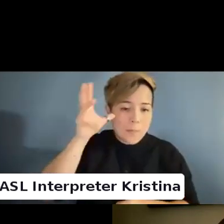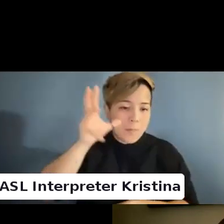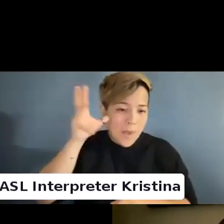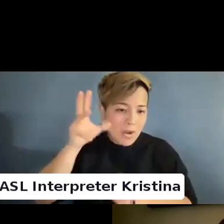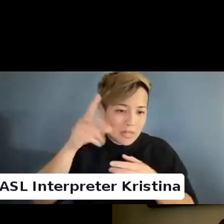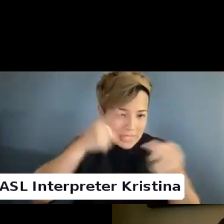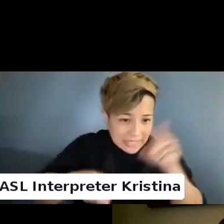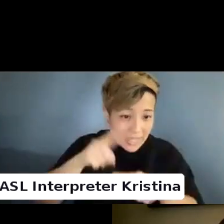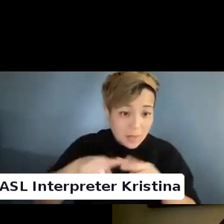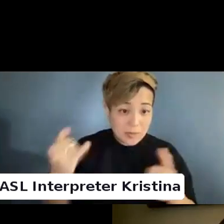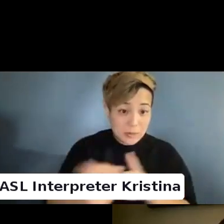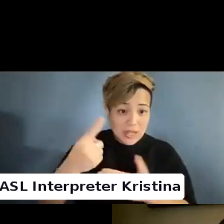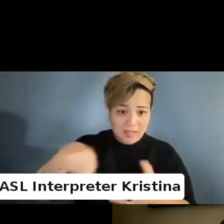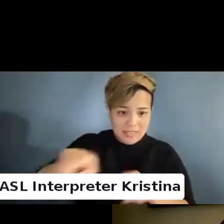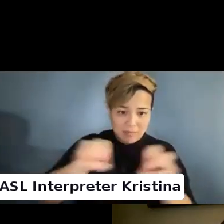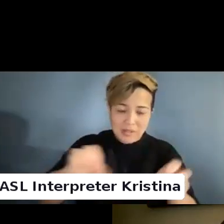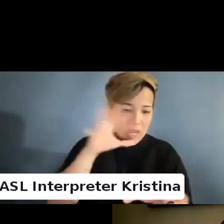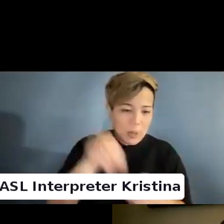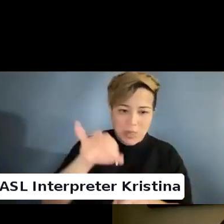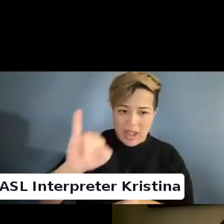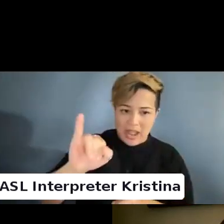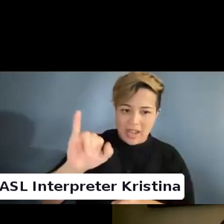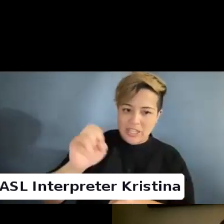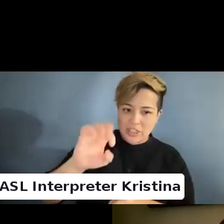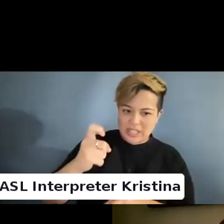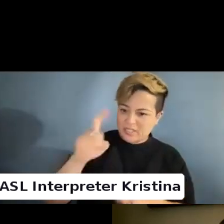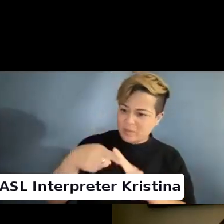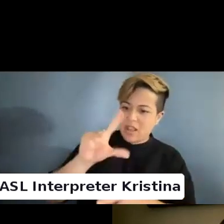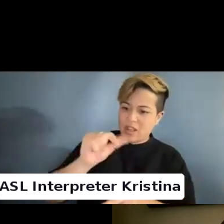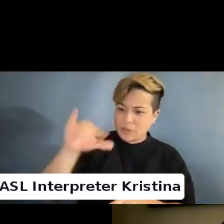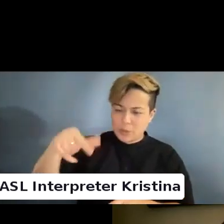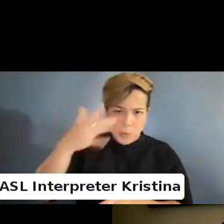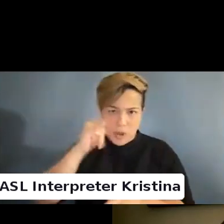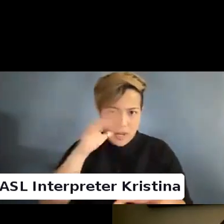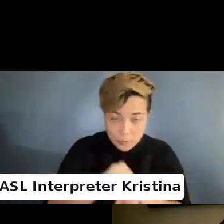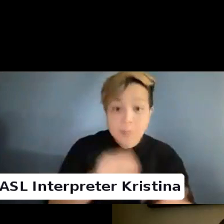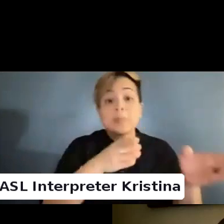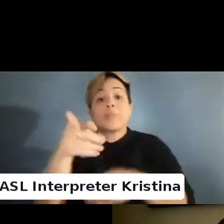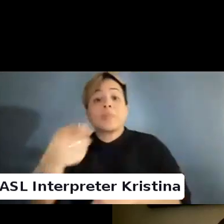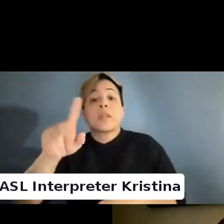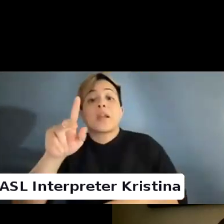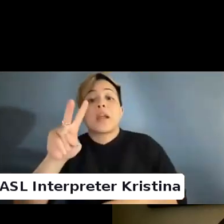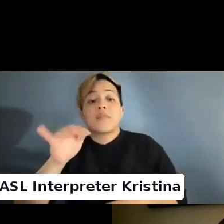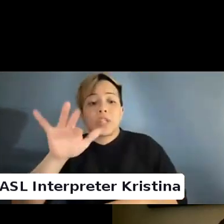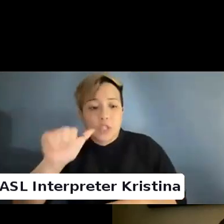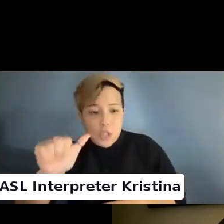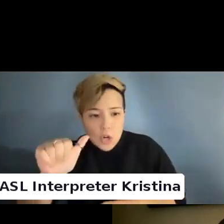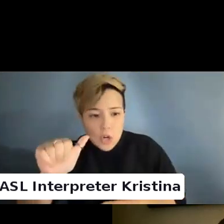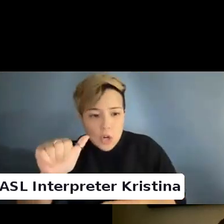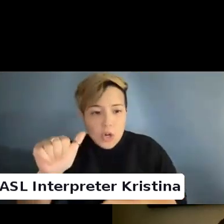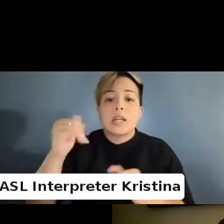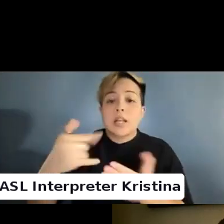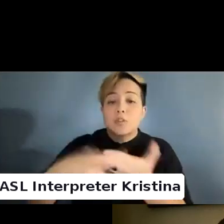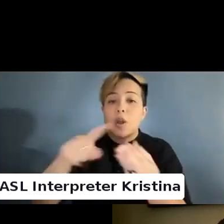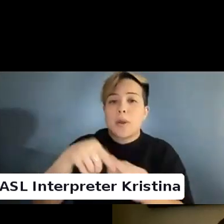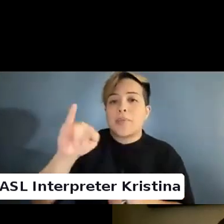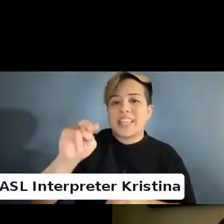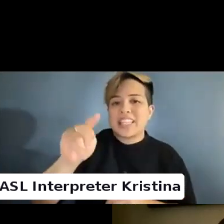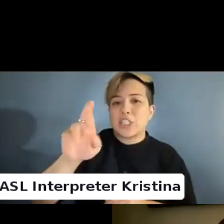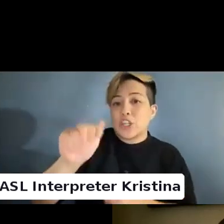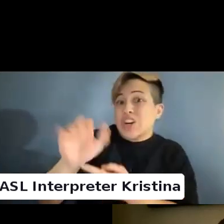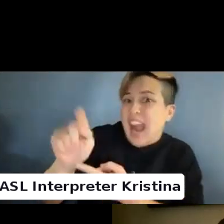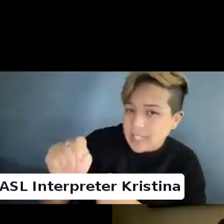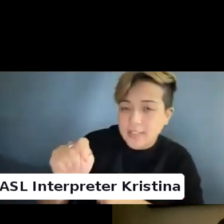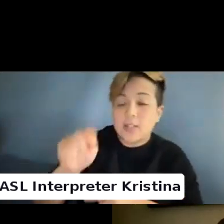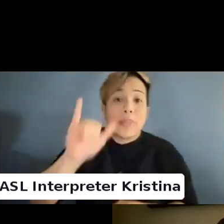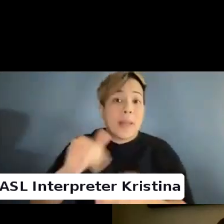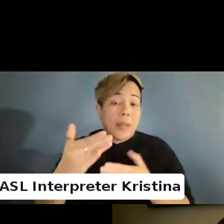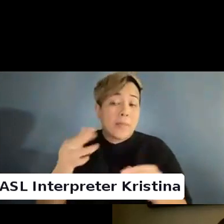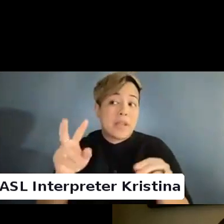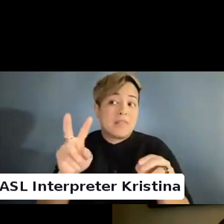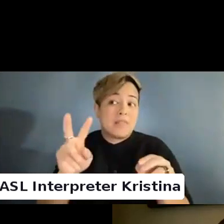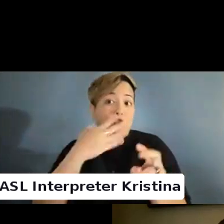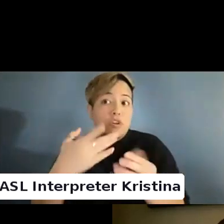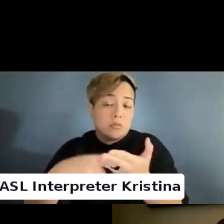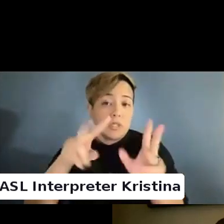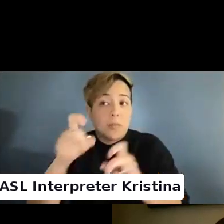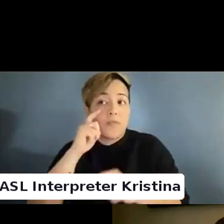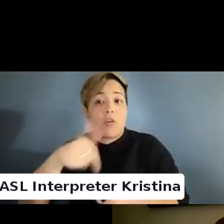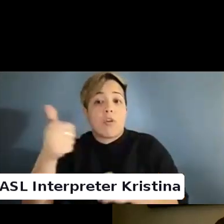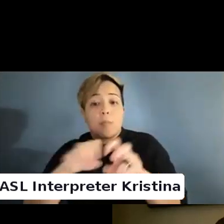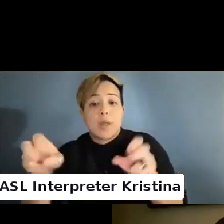on intersecting folks and maybe that would be a topic for another panel with the intersection.